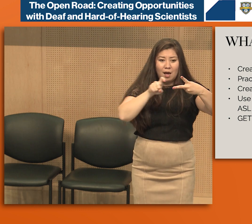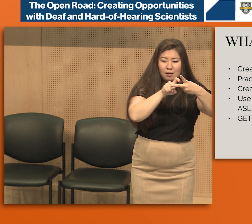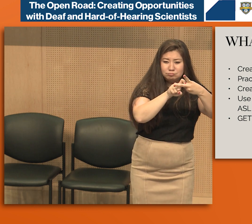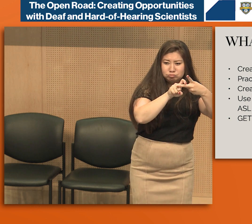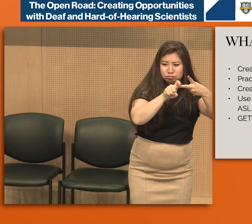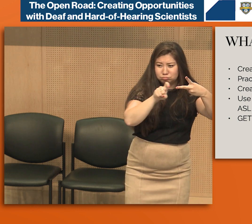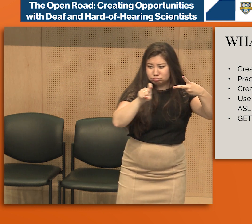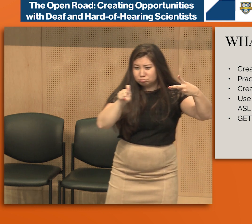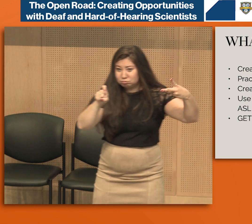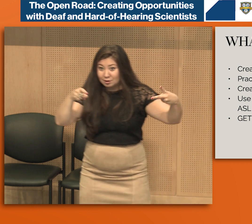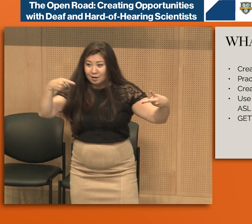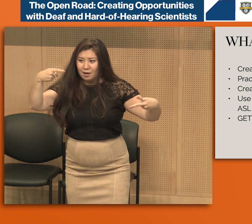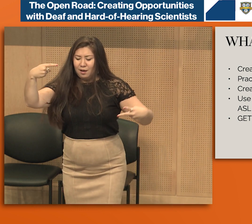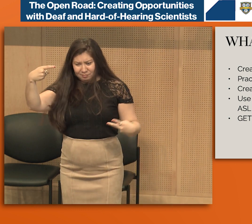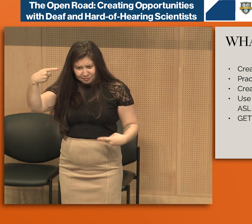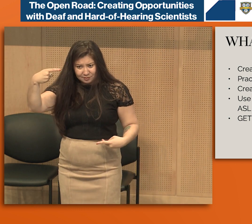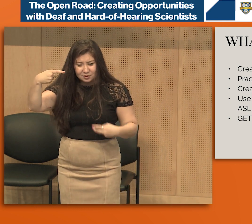visually, like this...